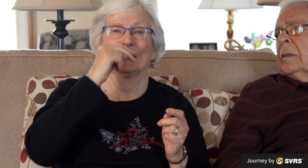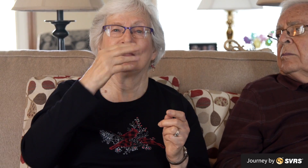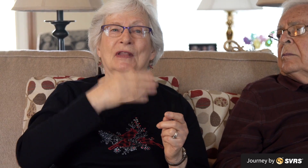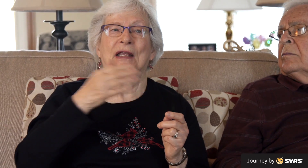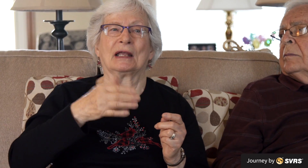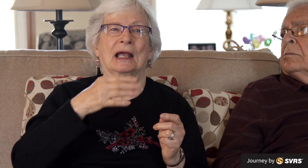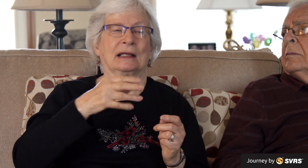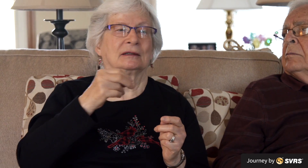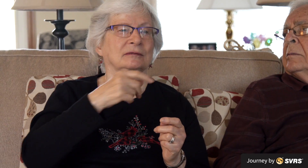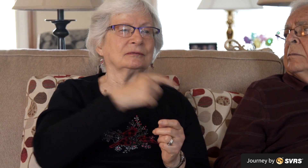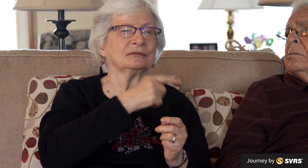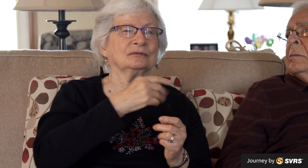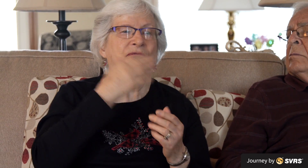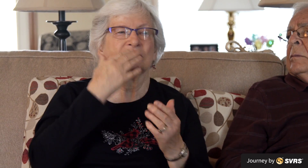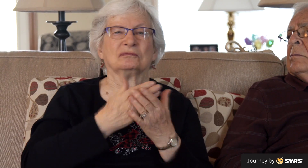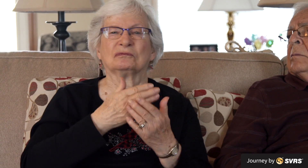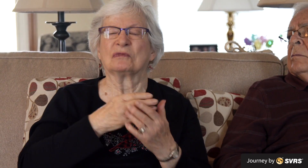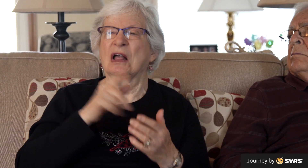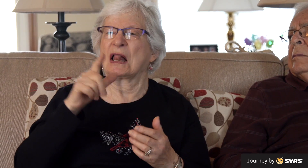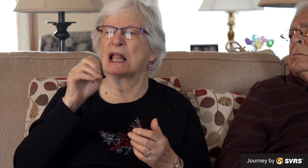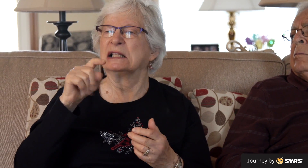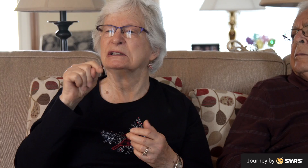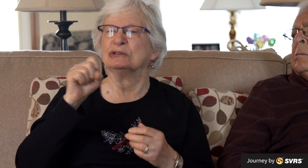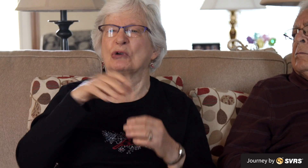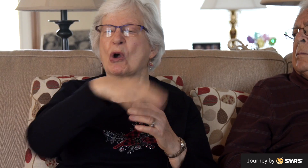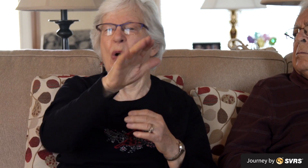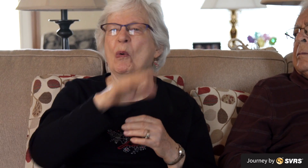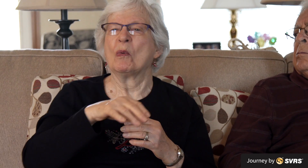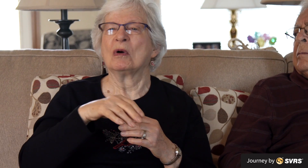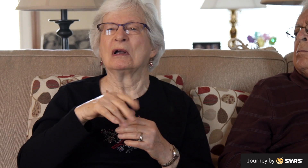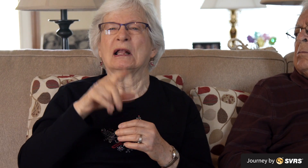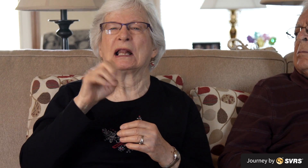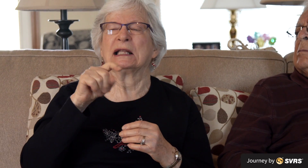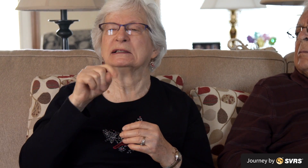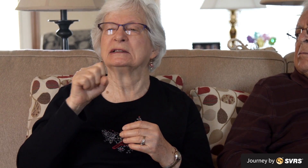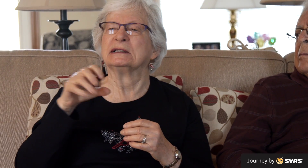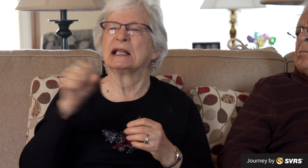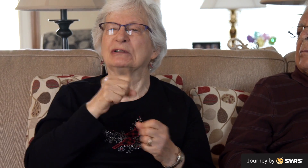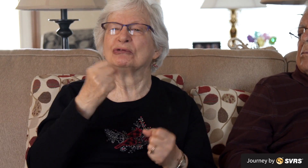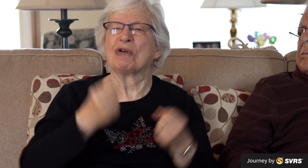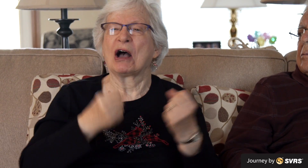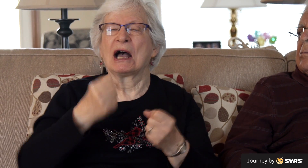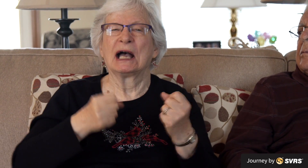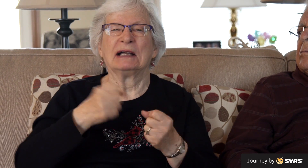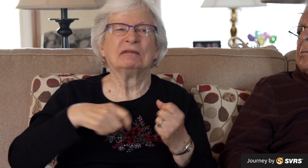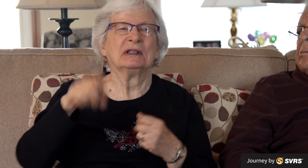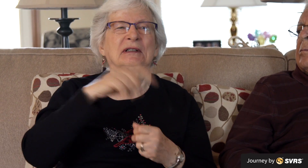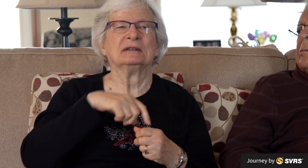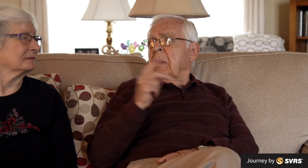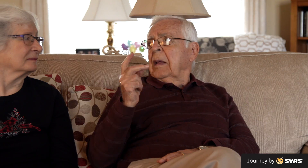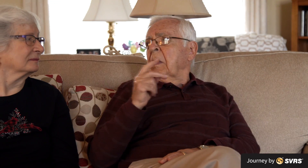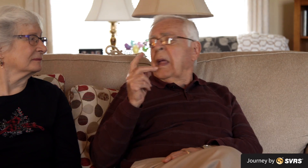and hes good at going with the flow like... "lets go for a drive!"